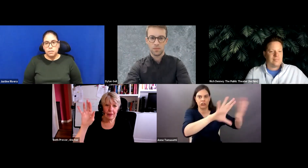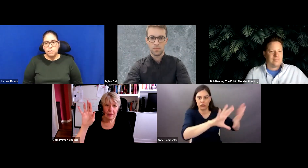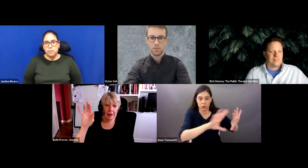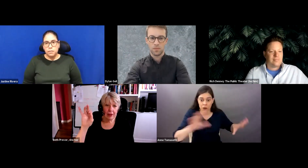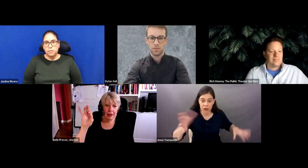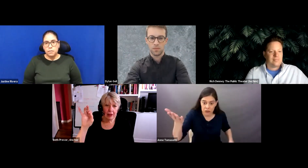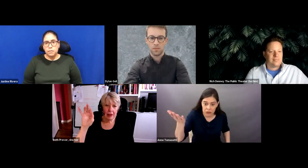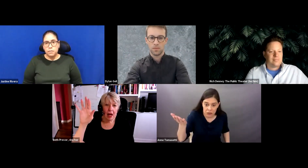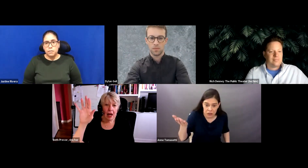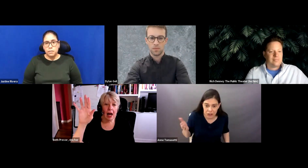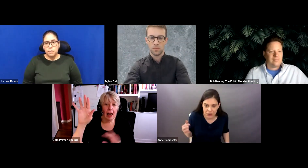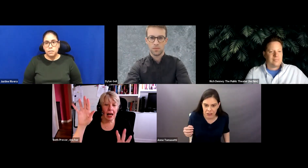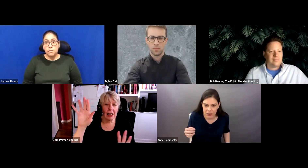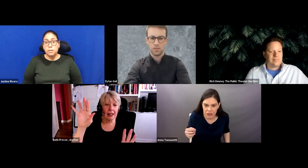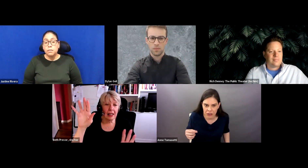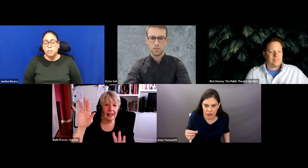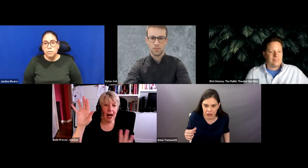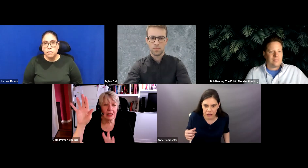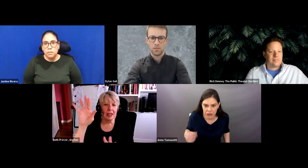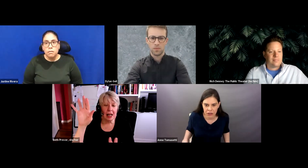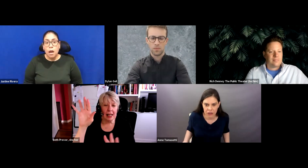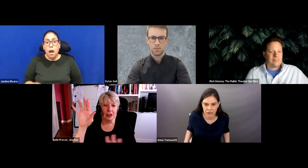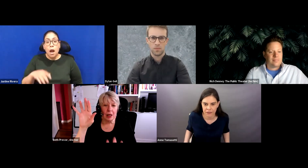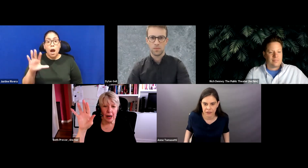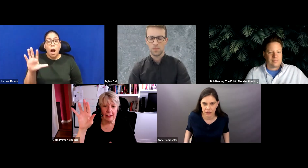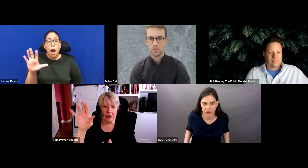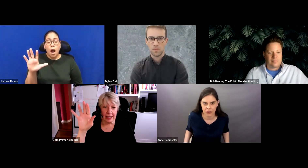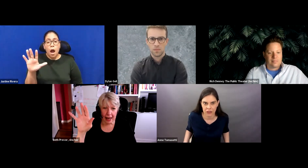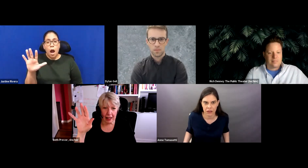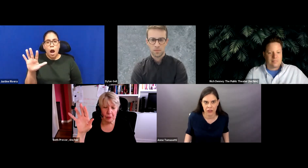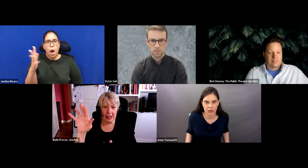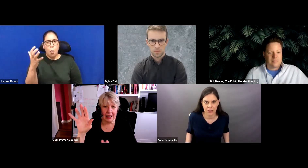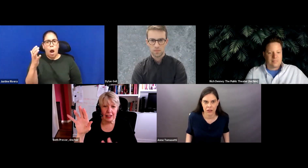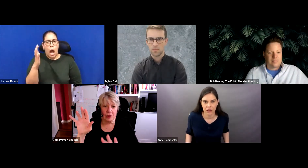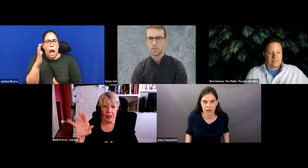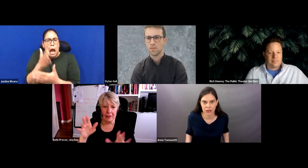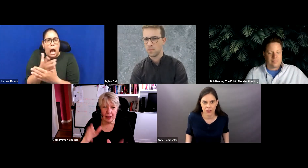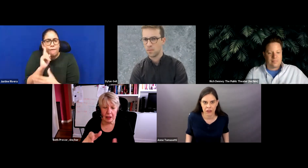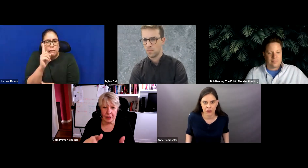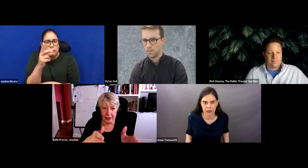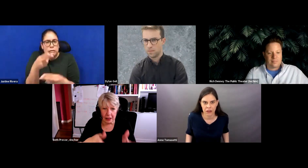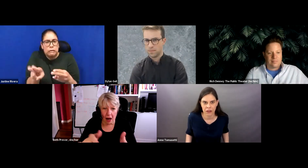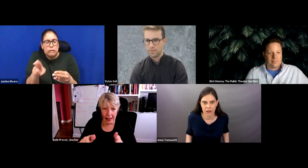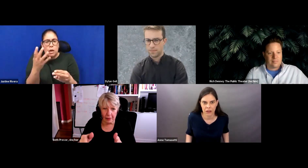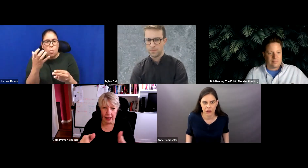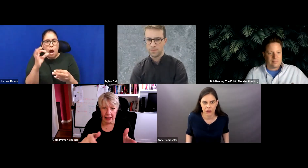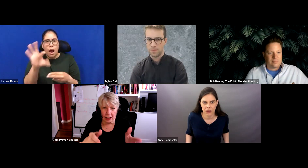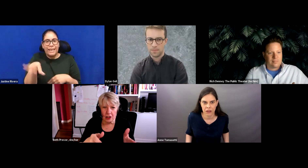was done, I'm sorry. Yeah, I'm just gonna, I just want to break in for a second, because I just want to give a little bit of a timeline, just